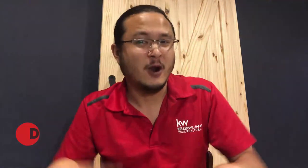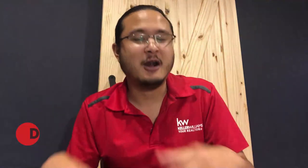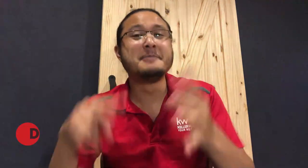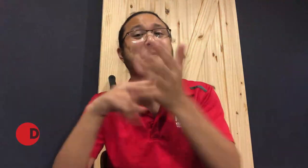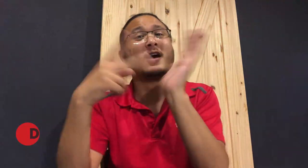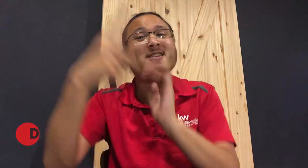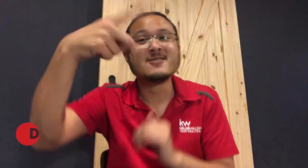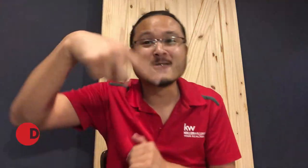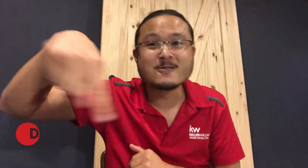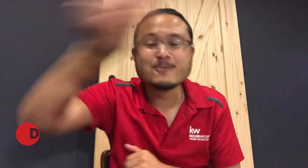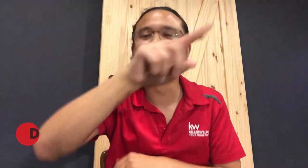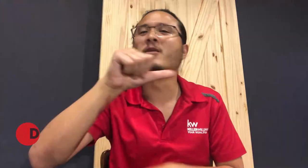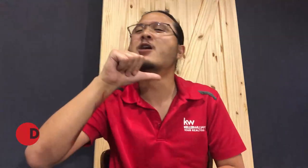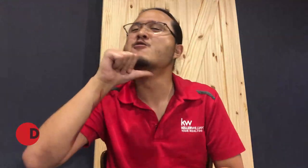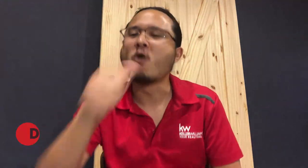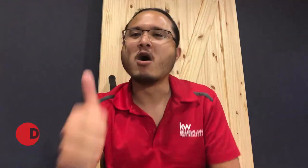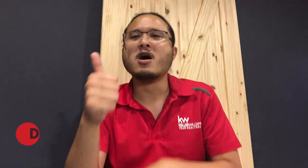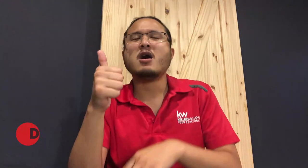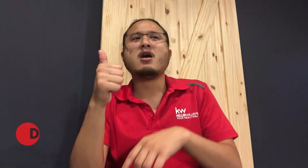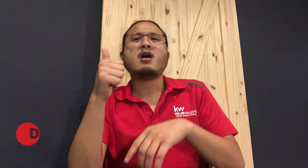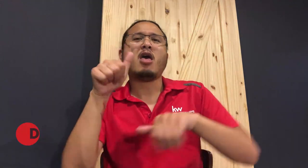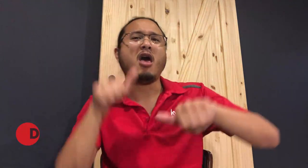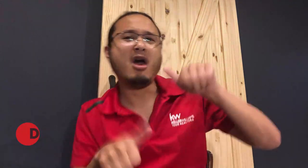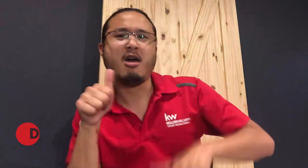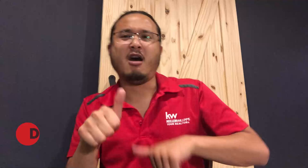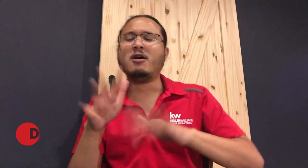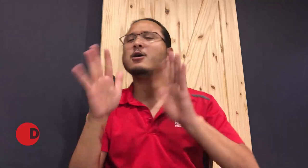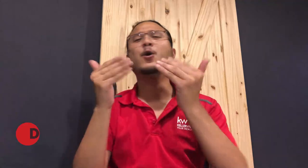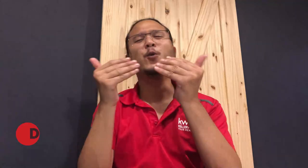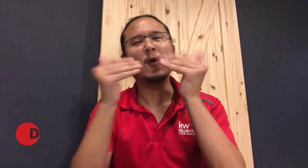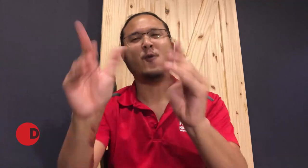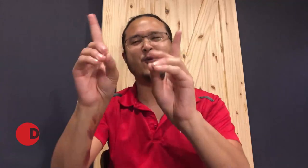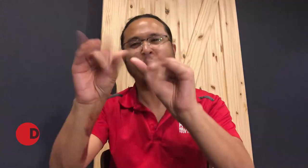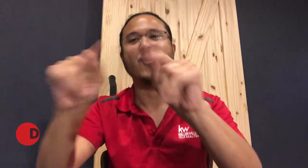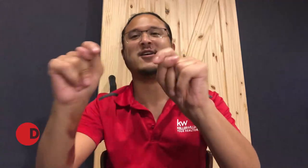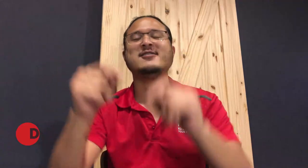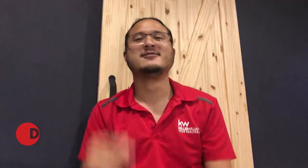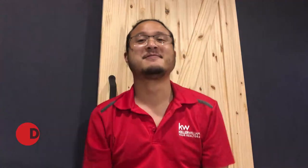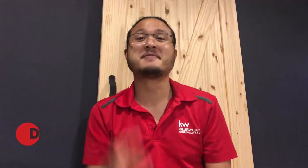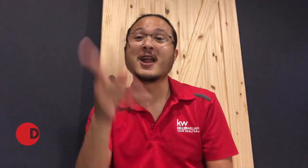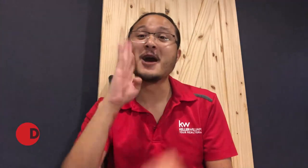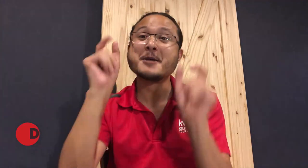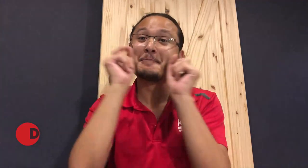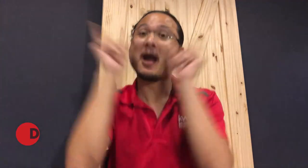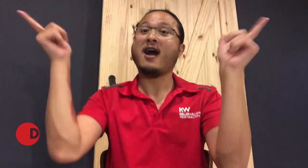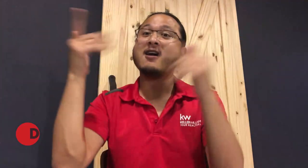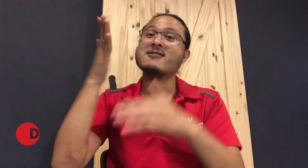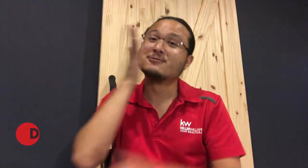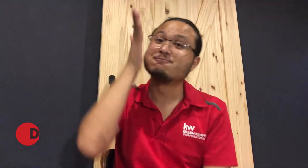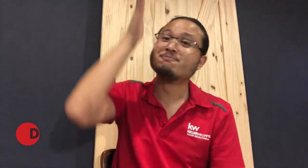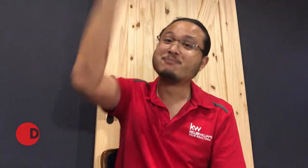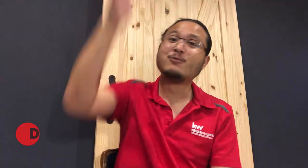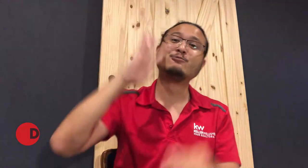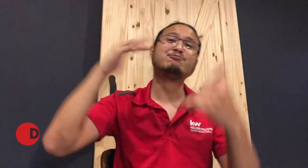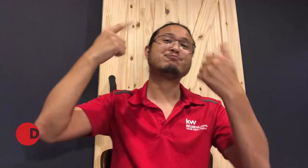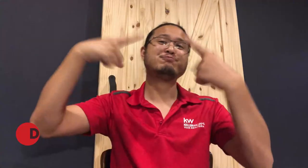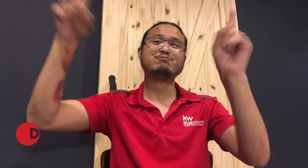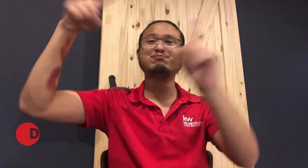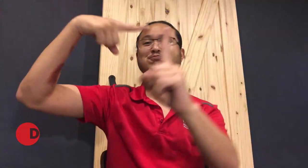realtor! That means you should not doubt yourself but go ahead and do it and you will be surprised how far you can go!